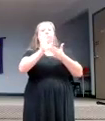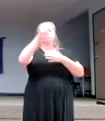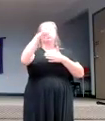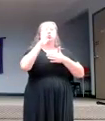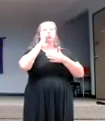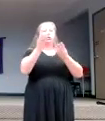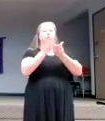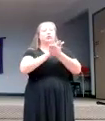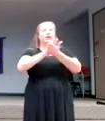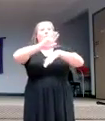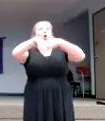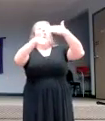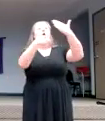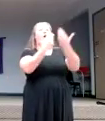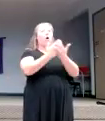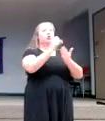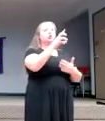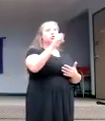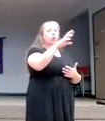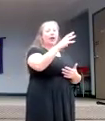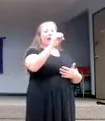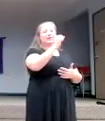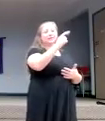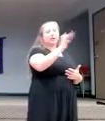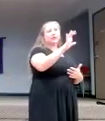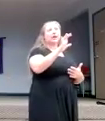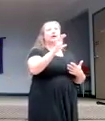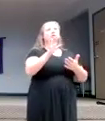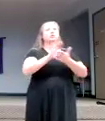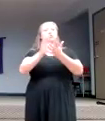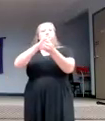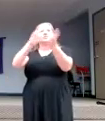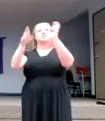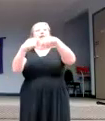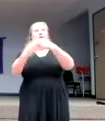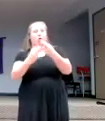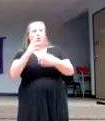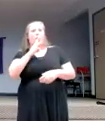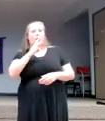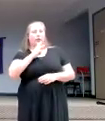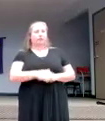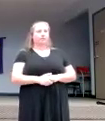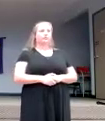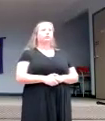of septic system and sewer system flows to tertiary treated recycled water condition. Reduce water